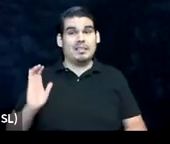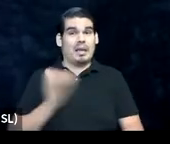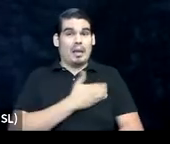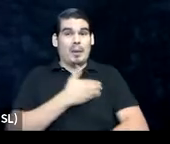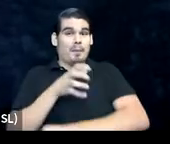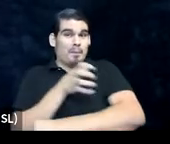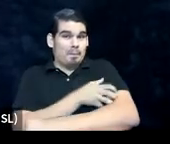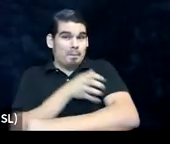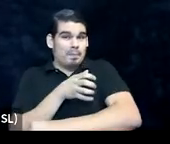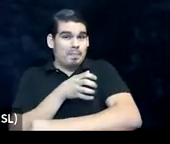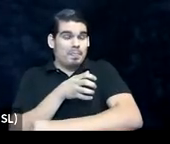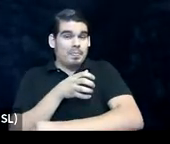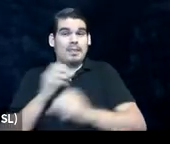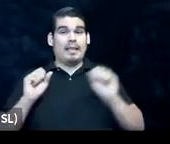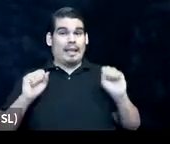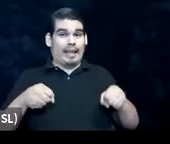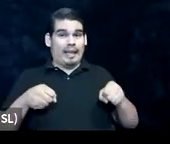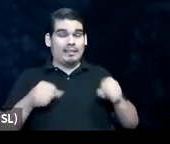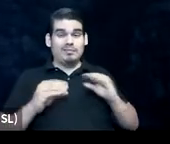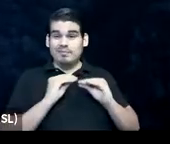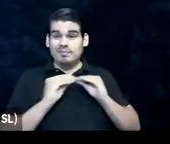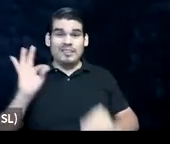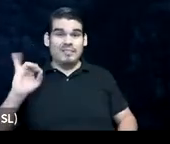That's not something that we can do right, we're just, we're just a nonprofit organization